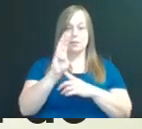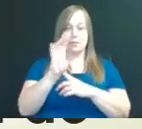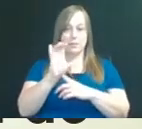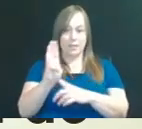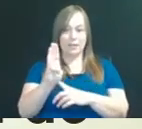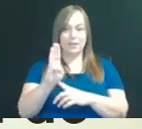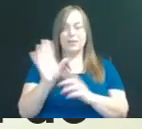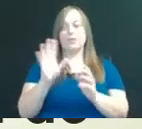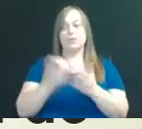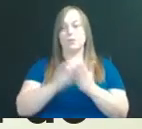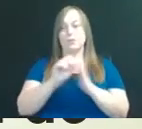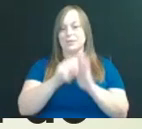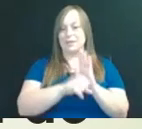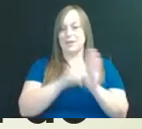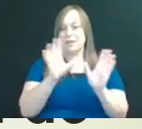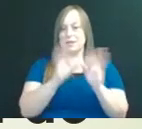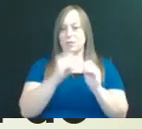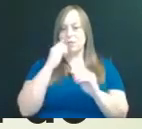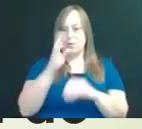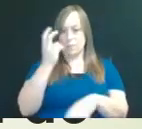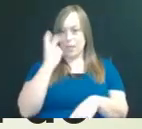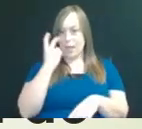it stands for the New York State Commission for the Blind.